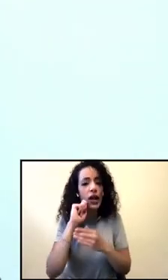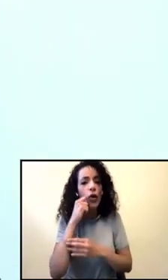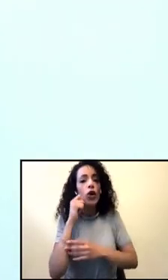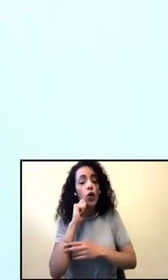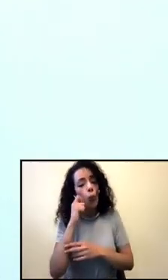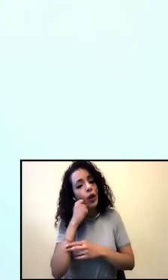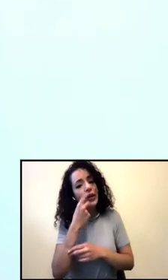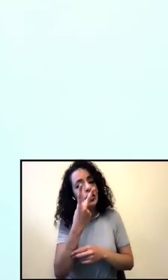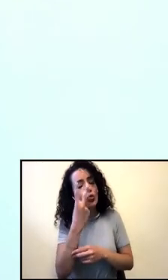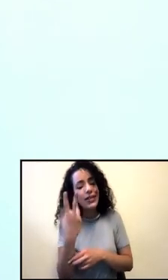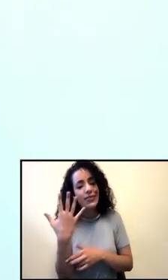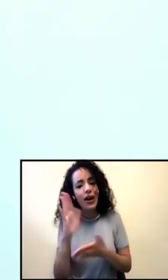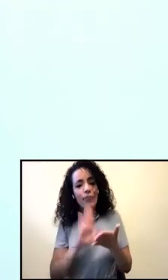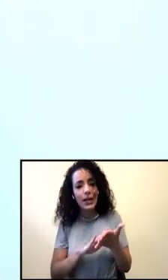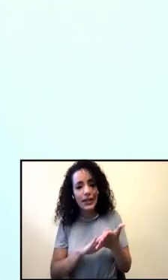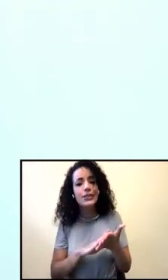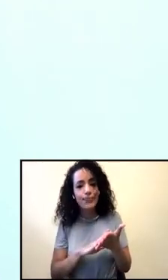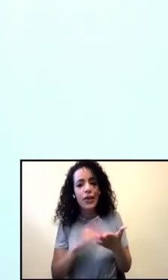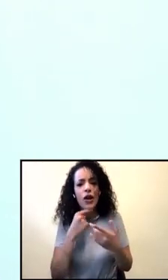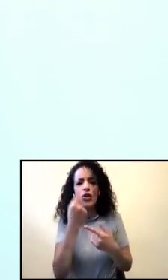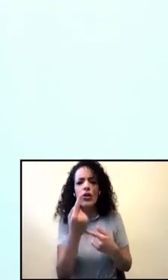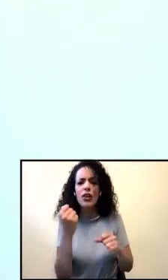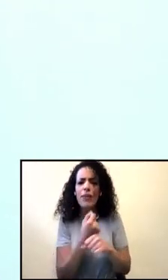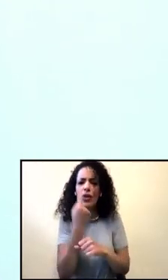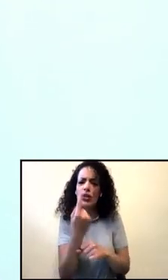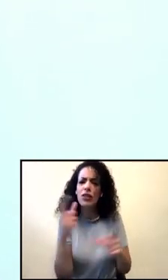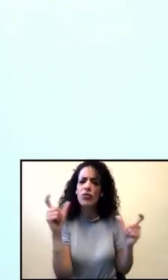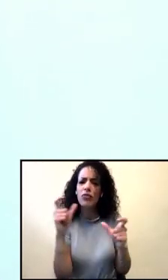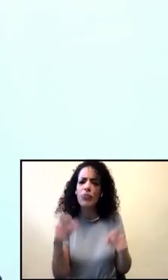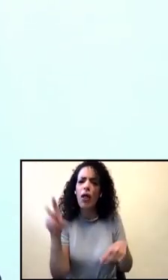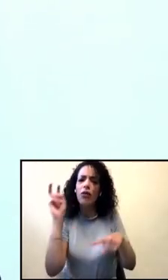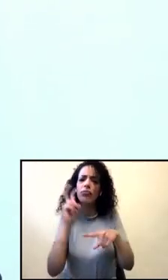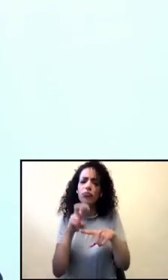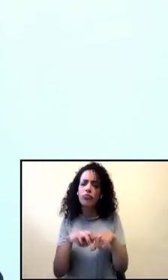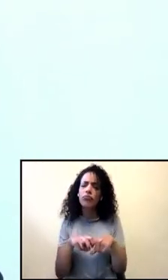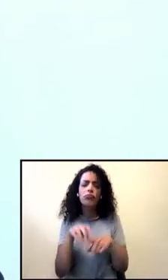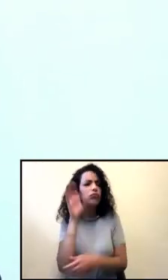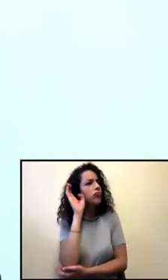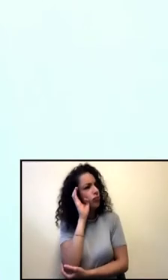incredible and very generous testimonies on this documentary, and to share that with others, and